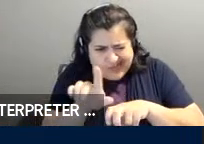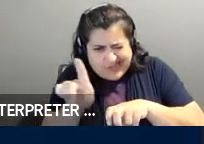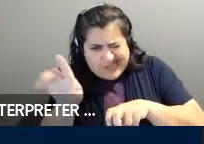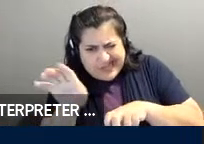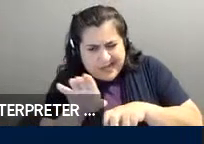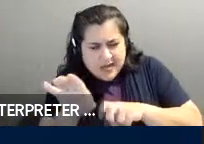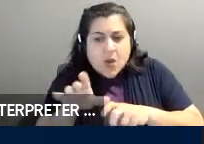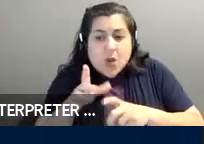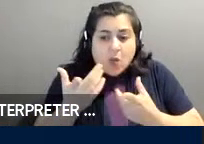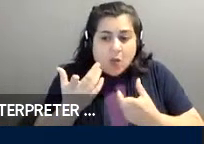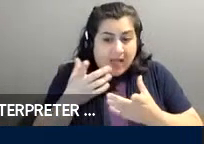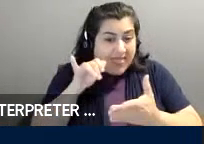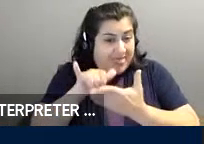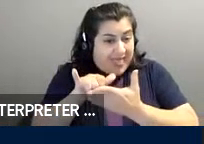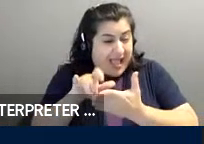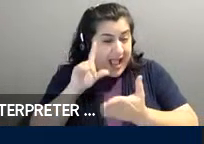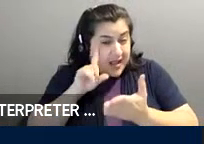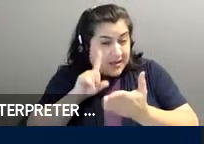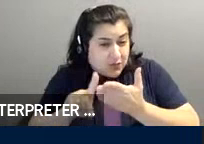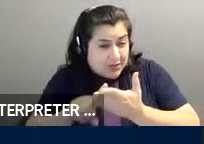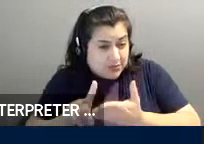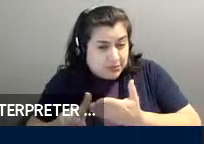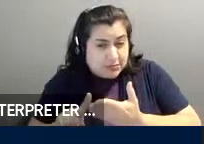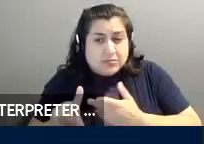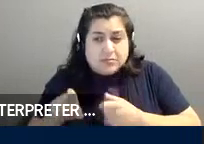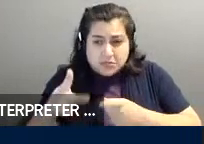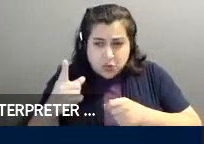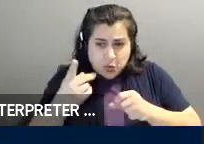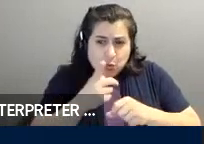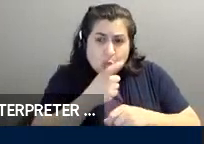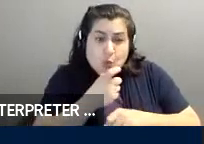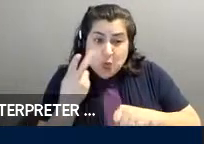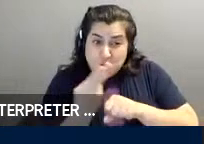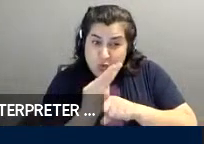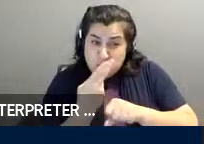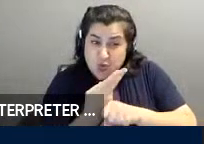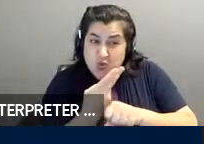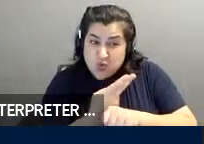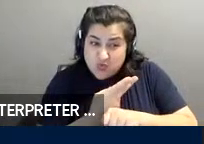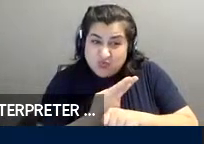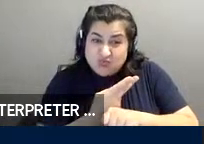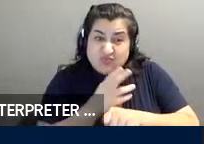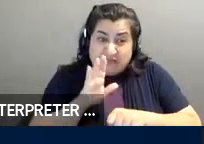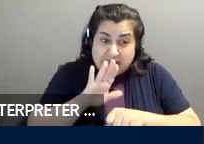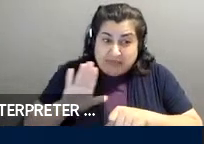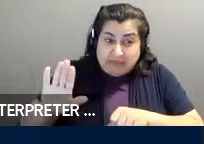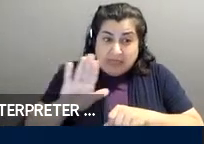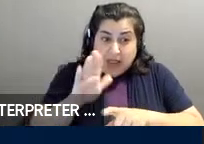heights for people who use wheeled mobility devices, it varied considerably, and particularly